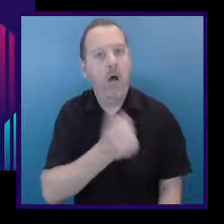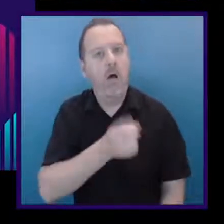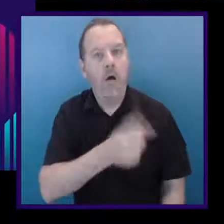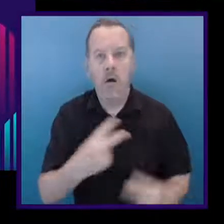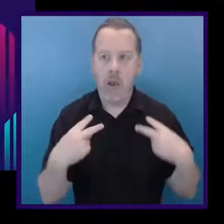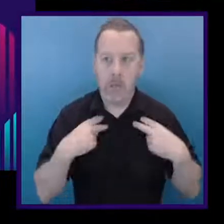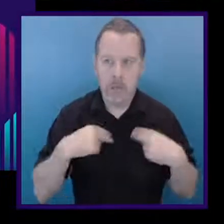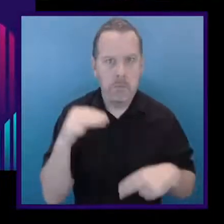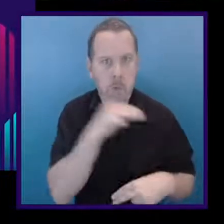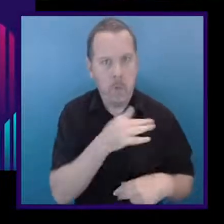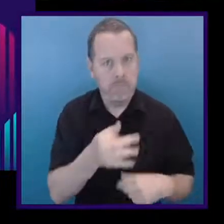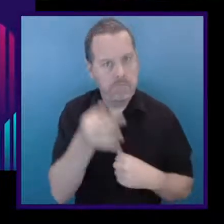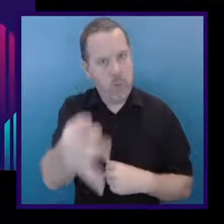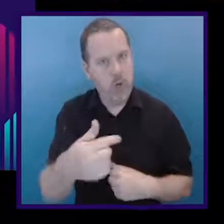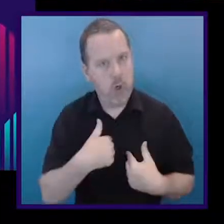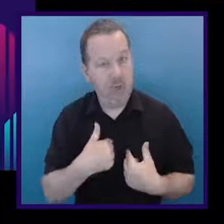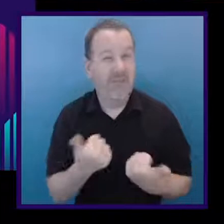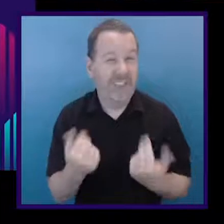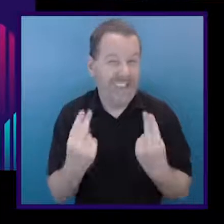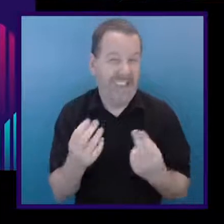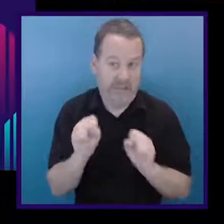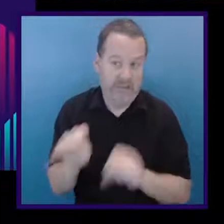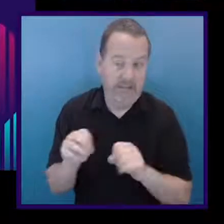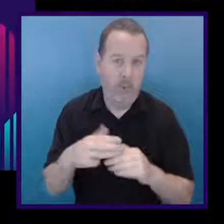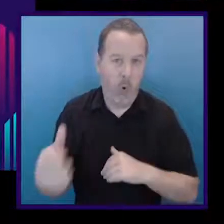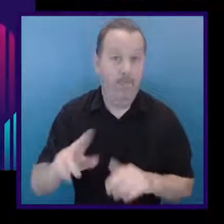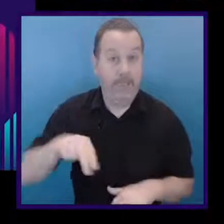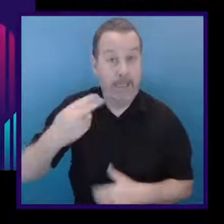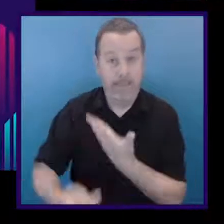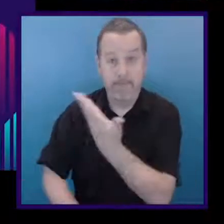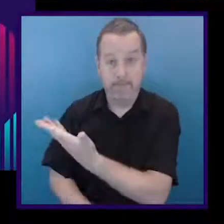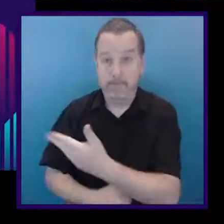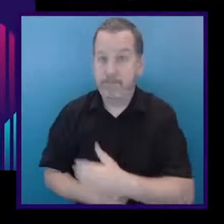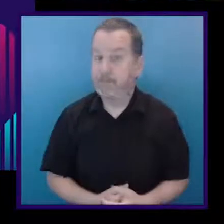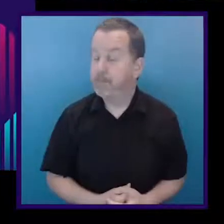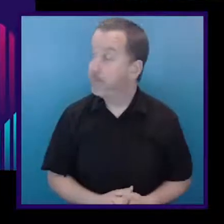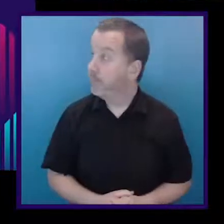If we move on to the next slide, then we can look particularly at key stage four, which